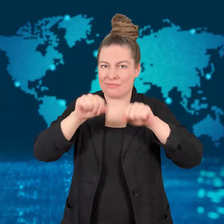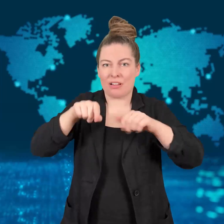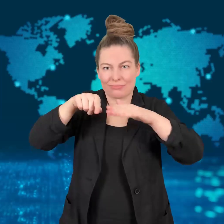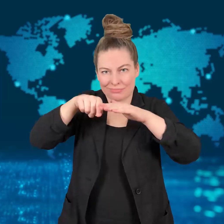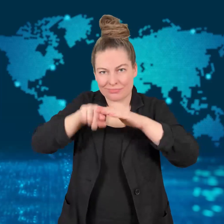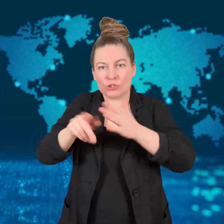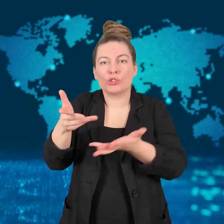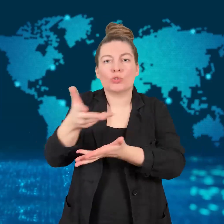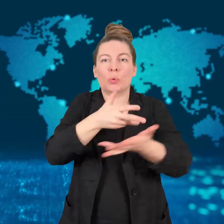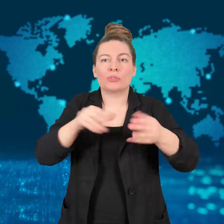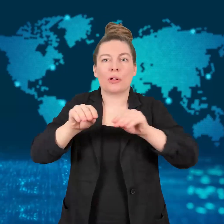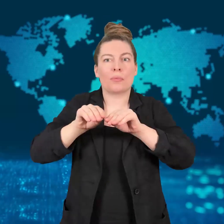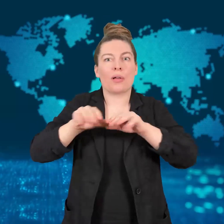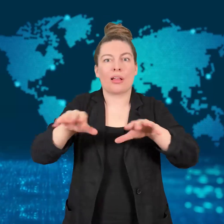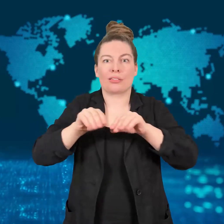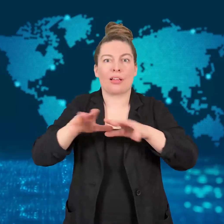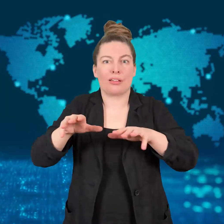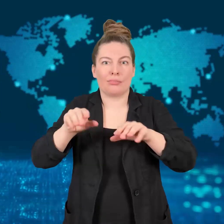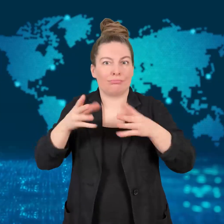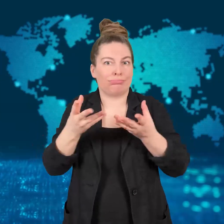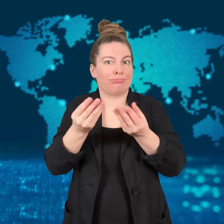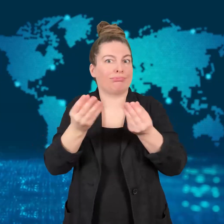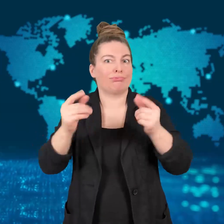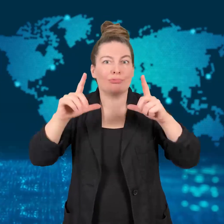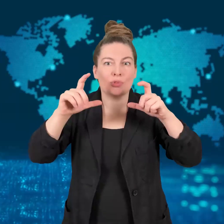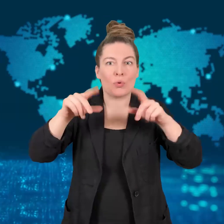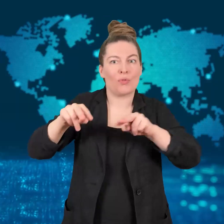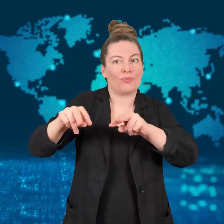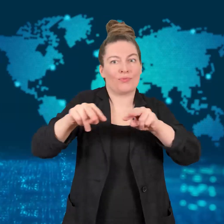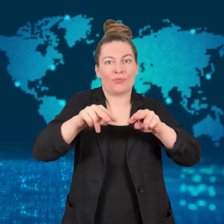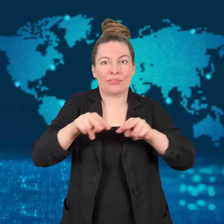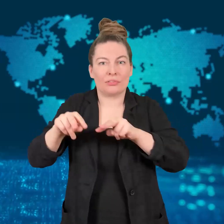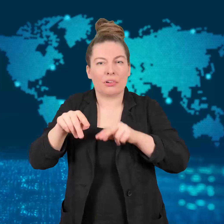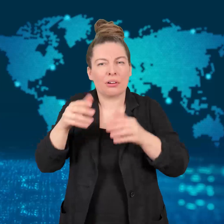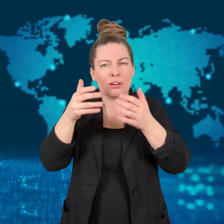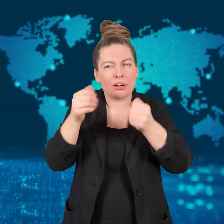that was set up for the accident.